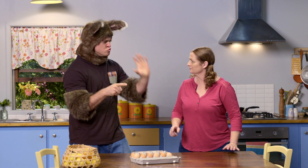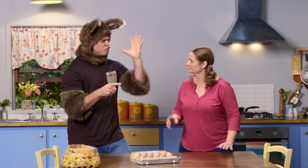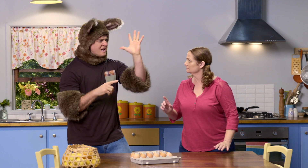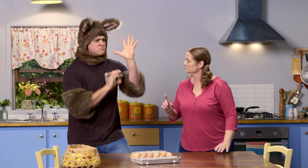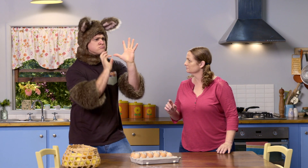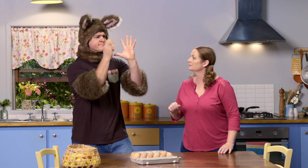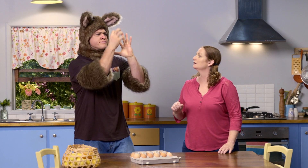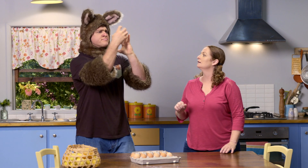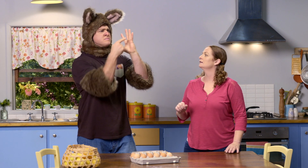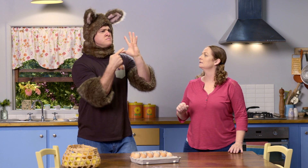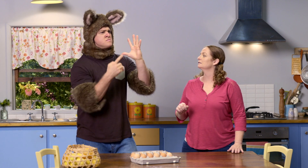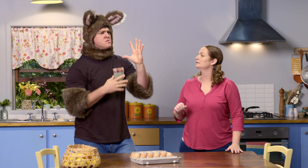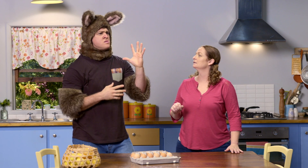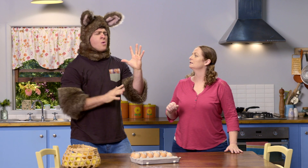Do they grow on trees like oranges and lemons?